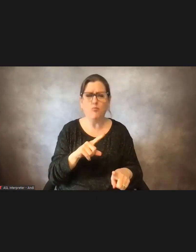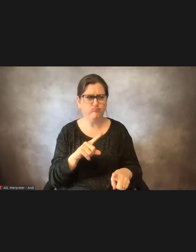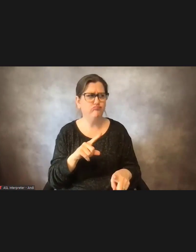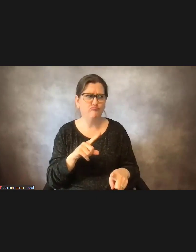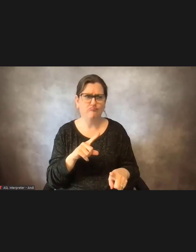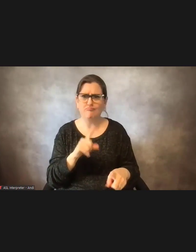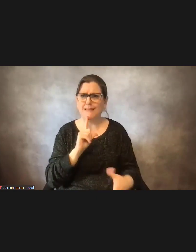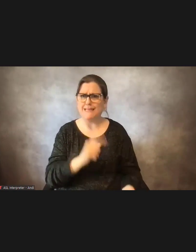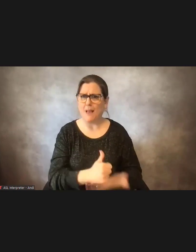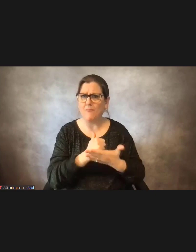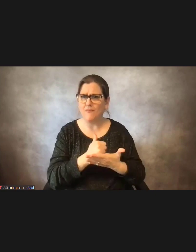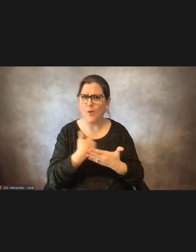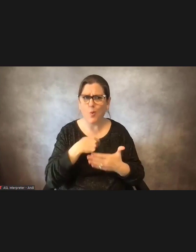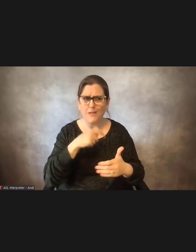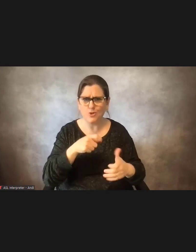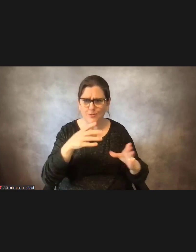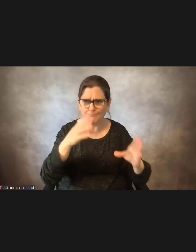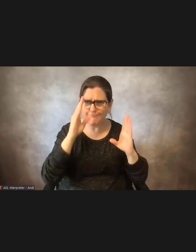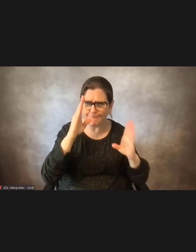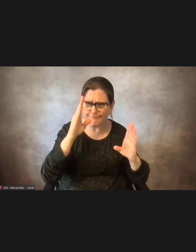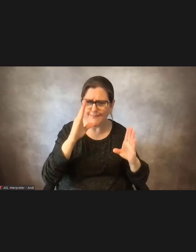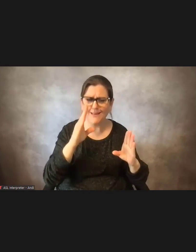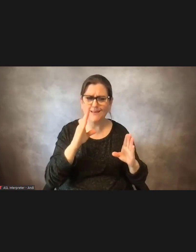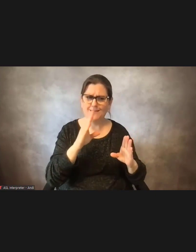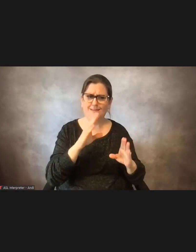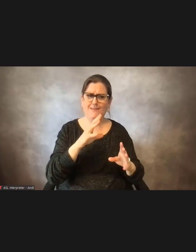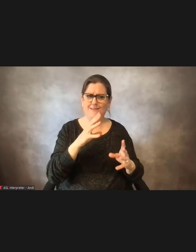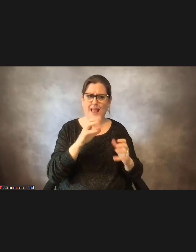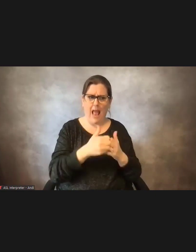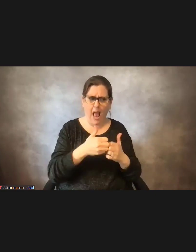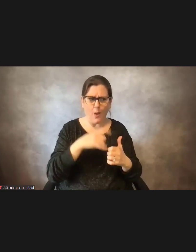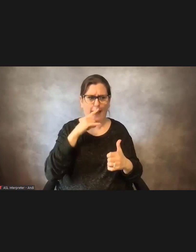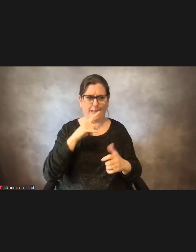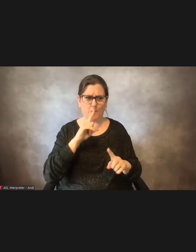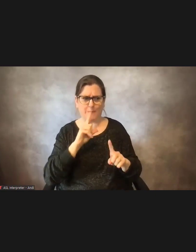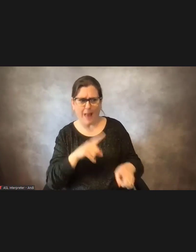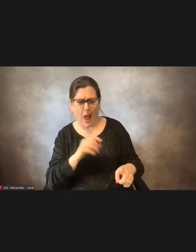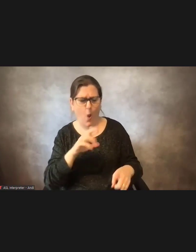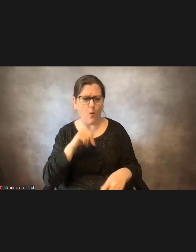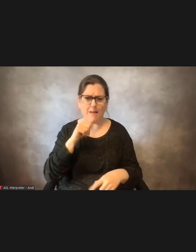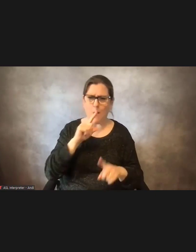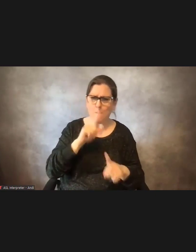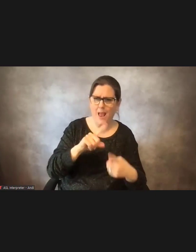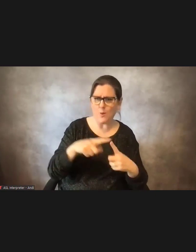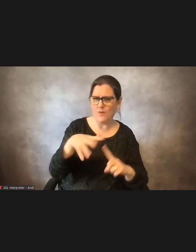should pay attention to how children do or do not respond to